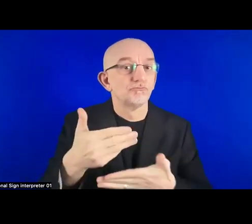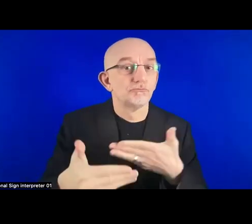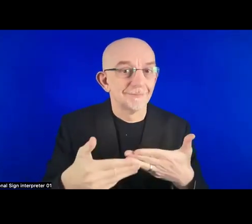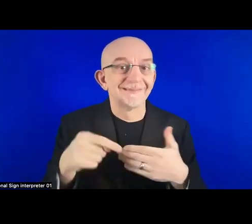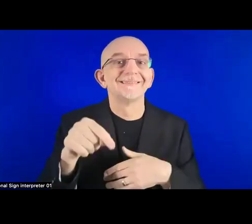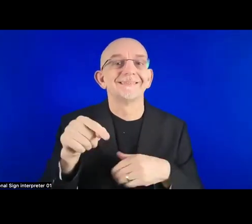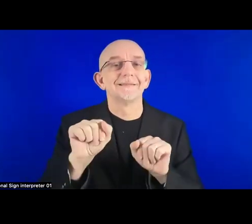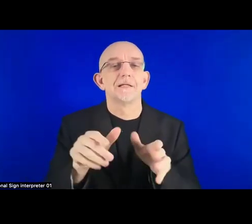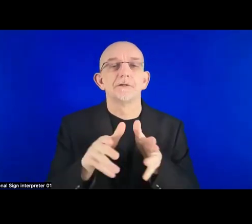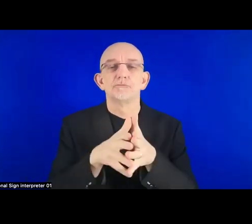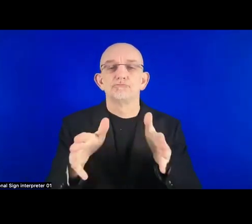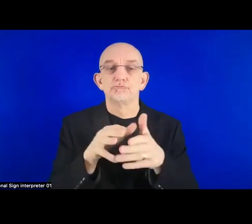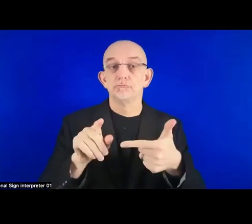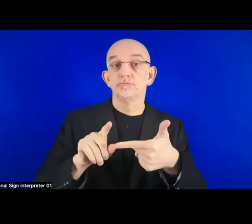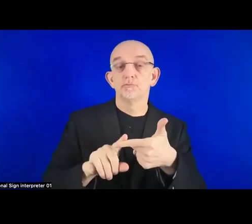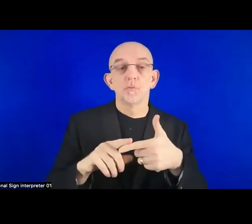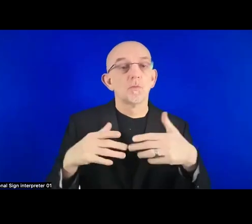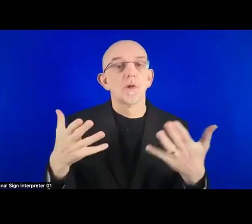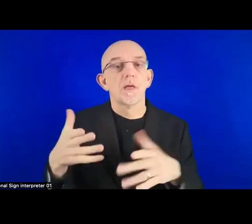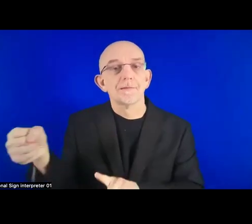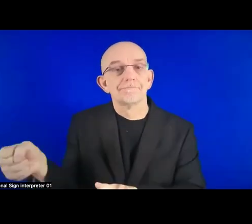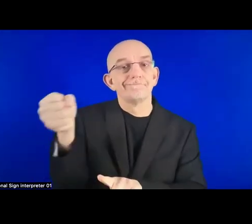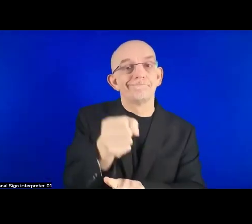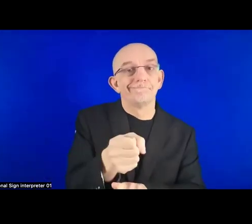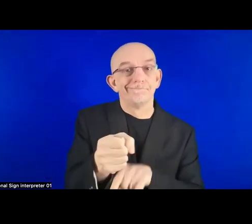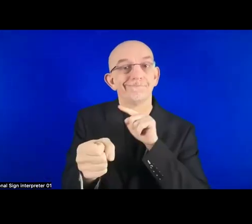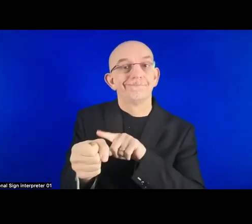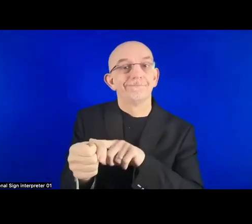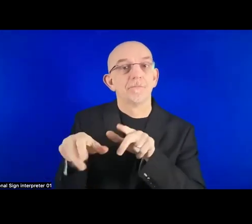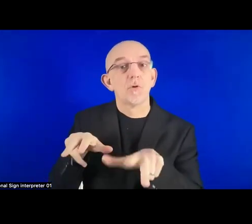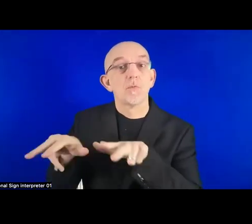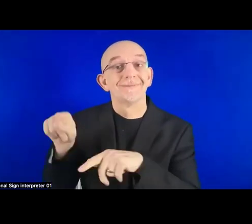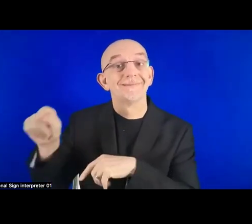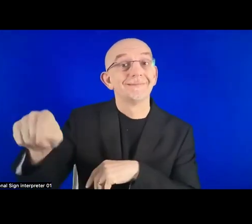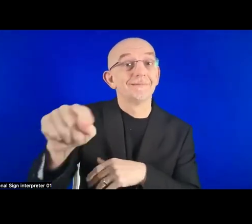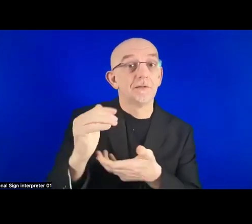researchers in this project will have to bring their study to them, and apply their